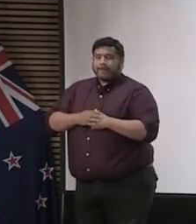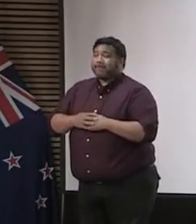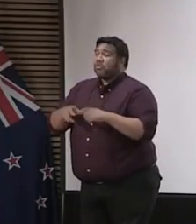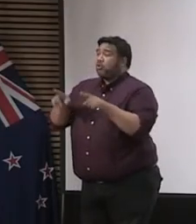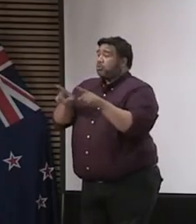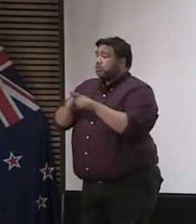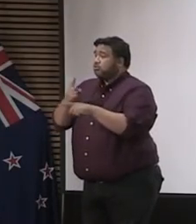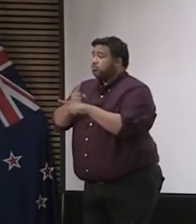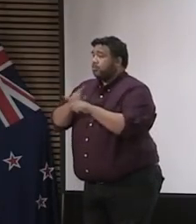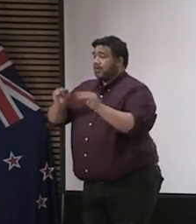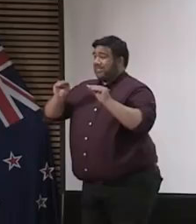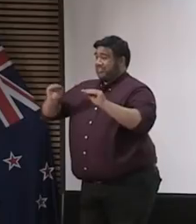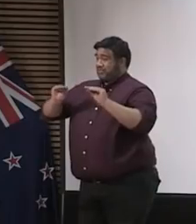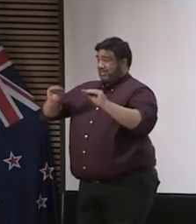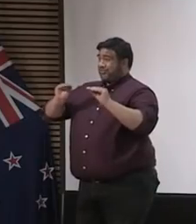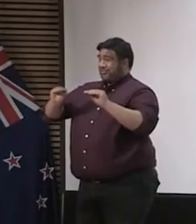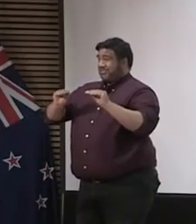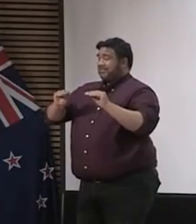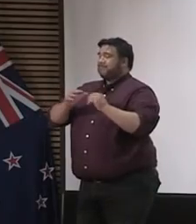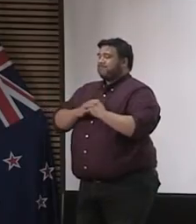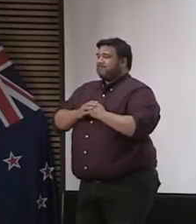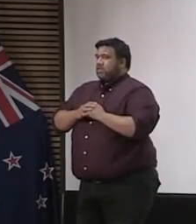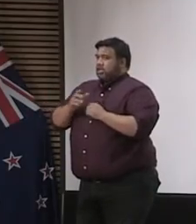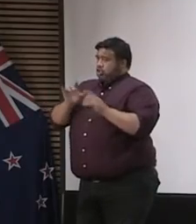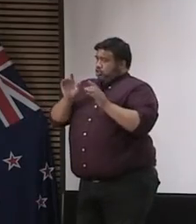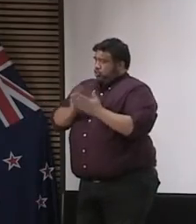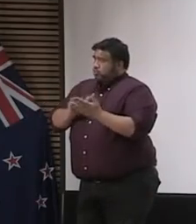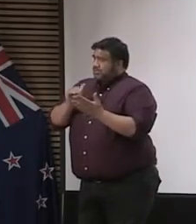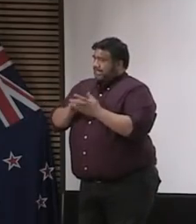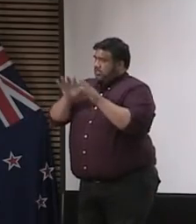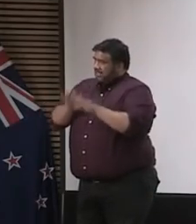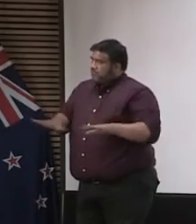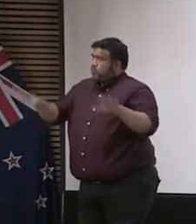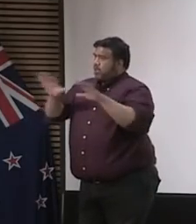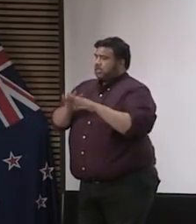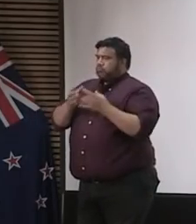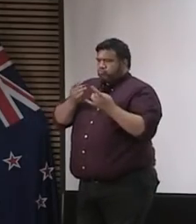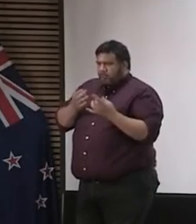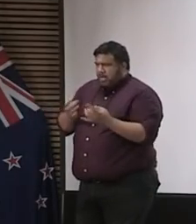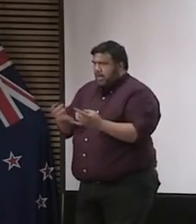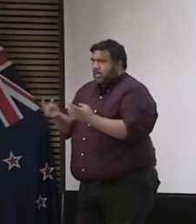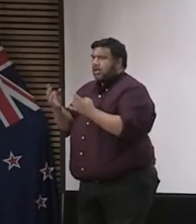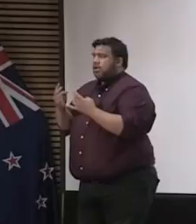weare preparing as a nation totransition so we have 400, 000workers going back into theworkplace